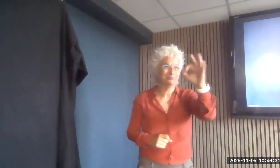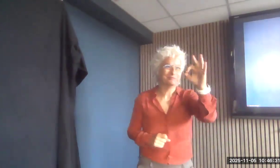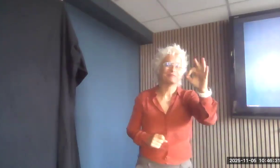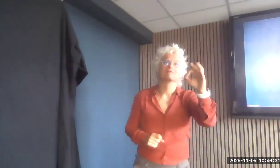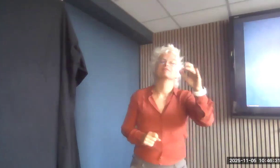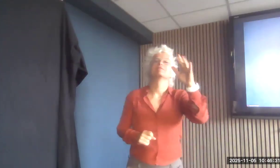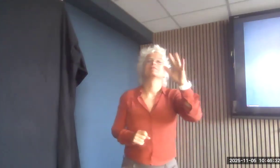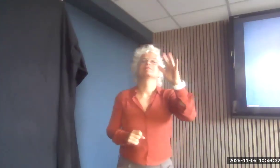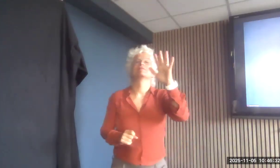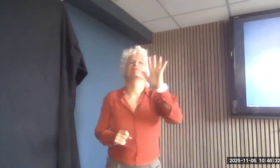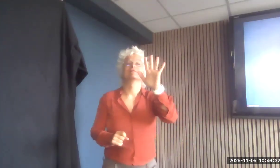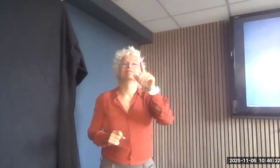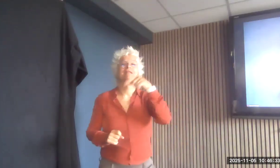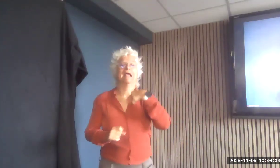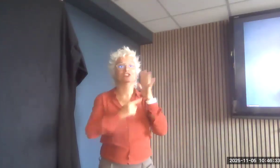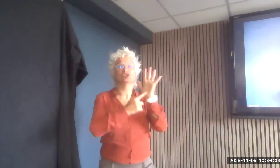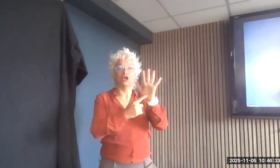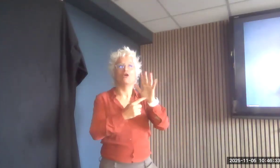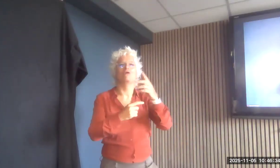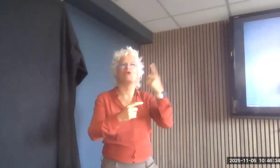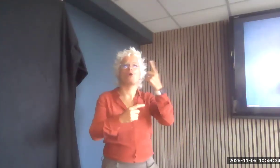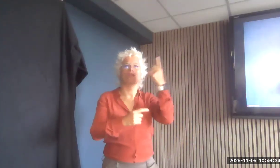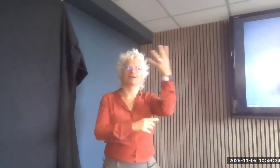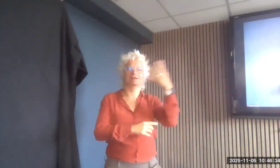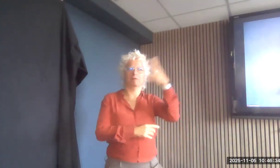Thank you, yes, I didn't cover that really in this presentation.